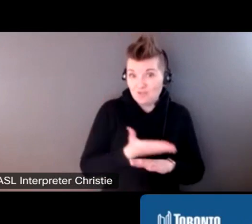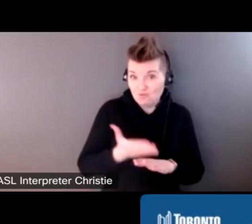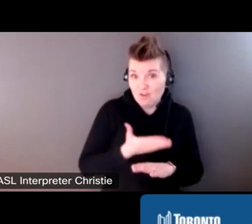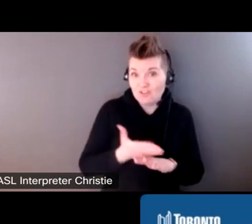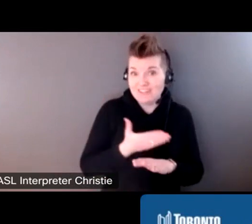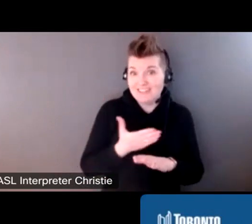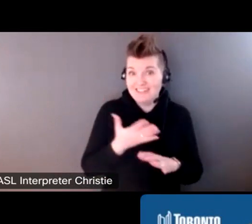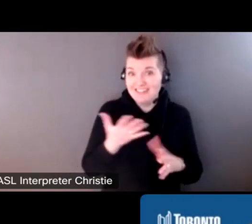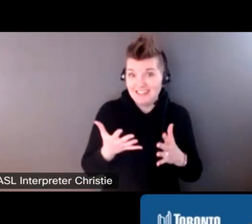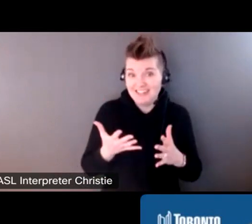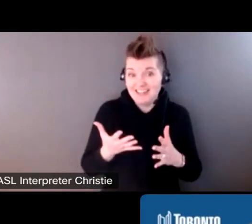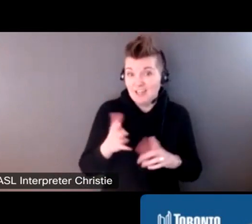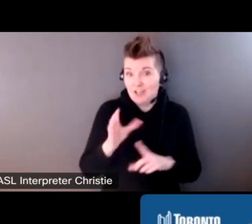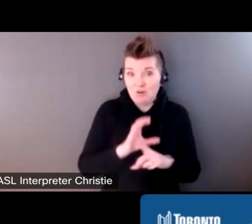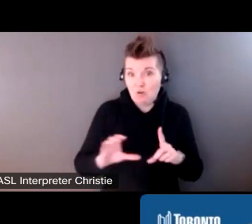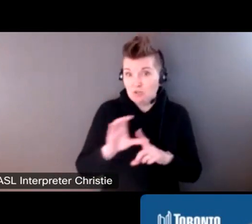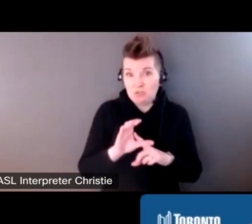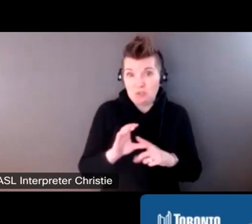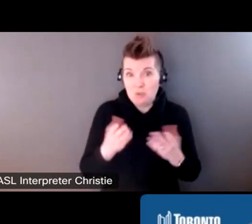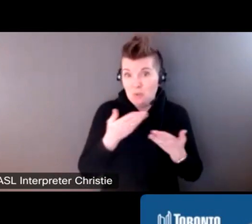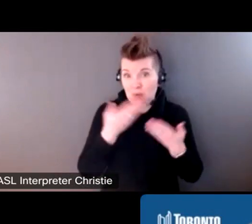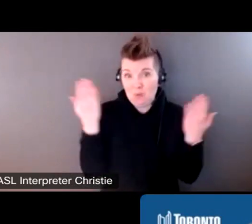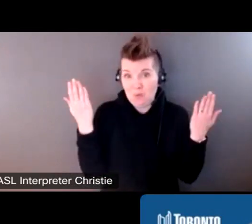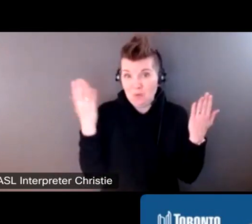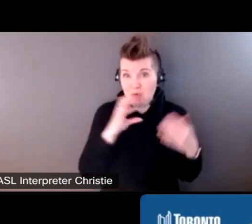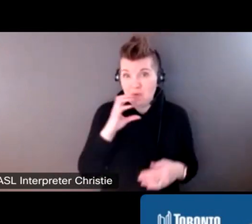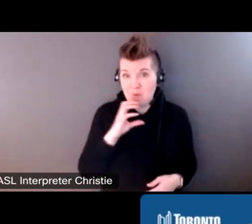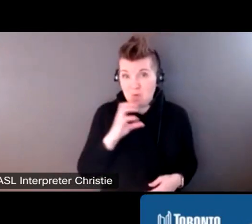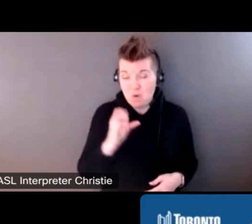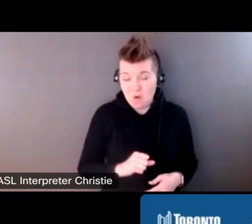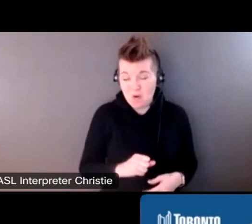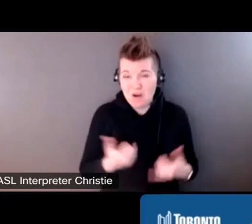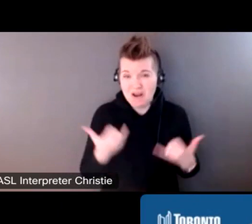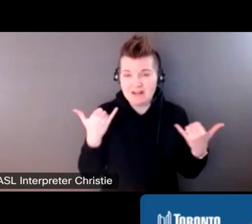archaic and how we're moving is in a totally different direction than what we're used to.